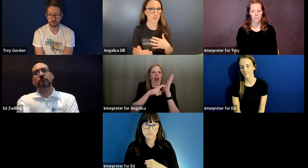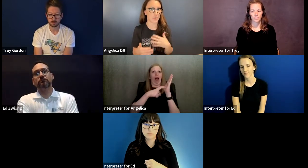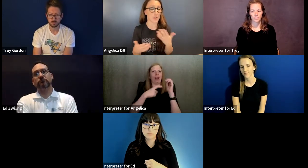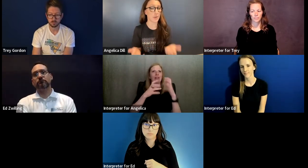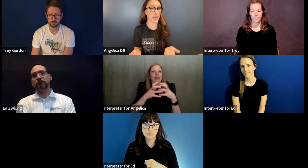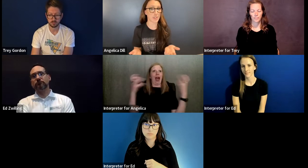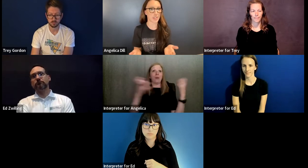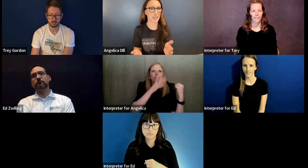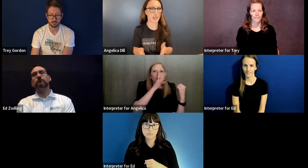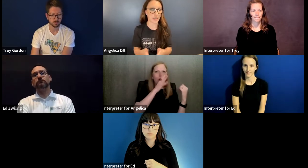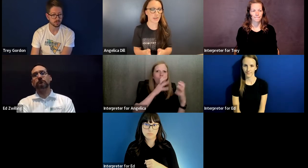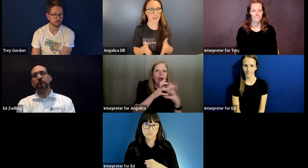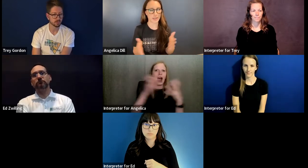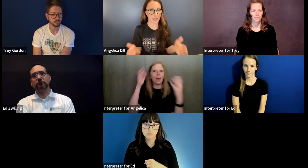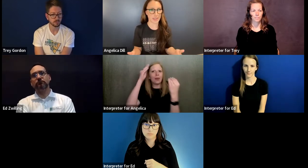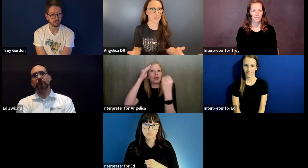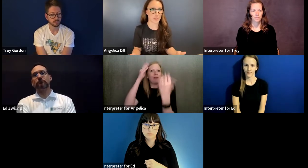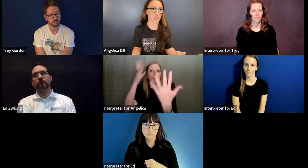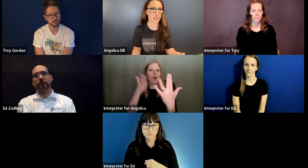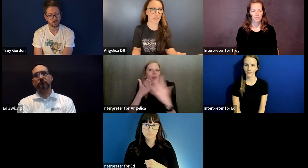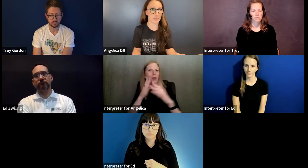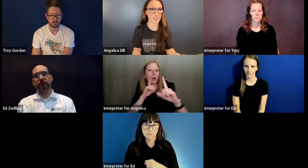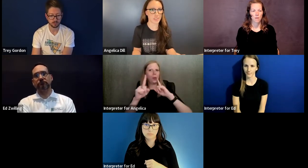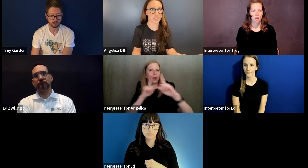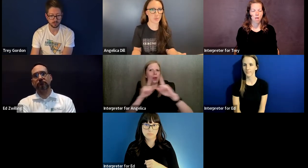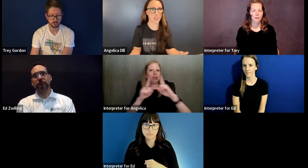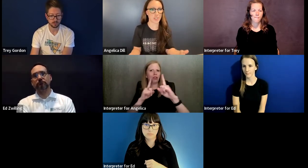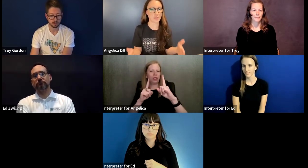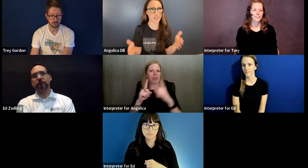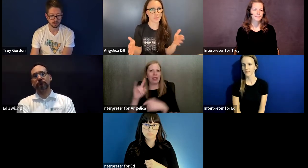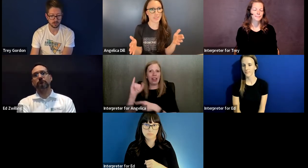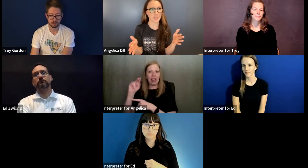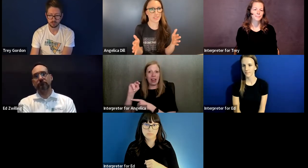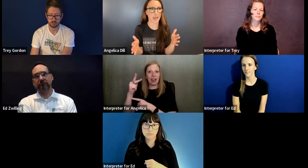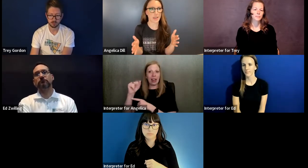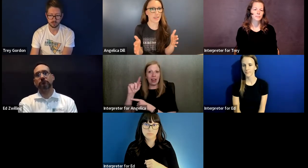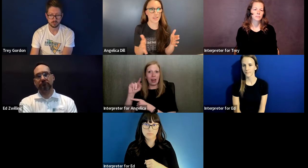through communication and again especially in an in-patient situation very specific to that